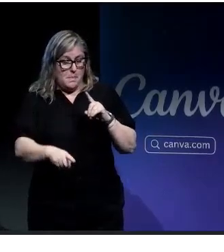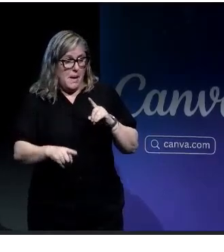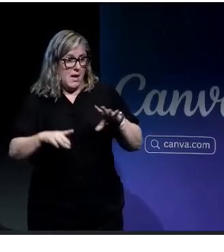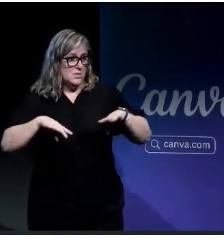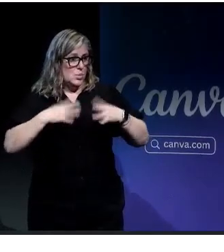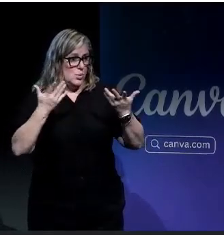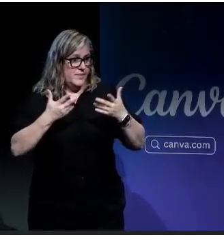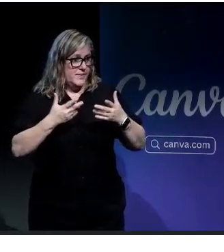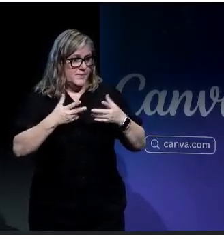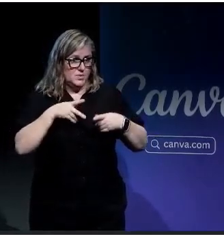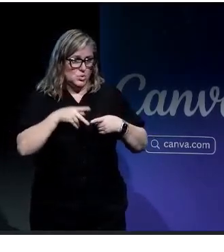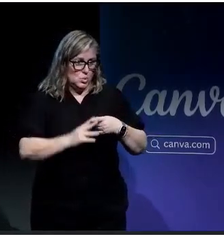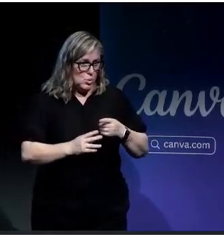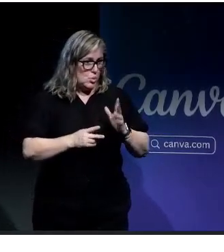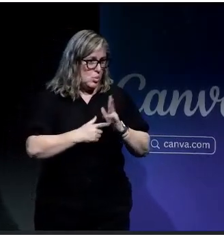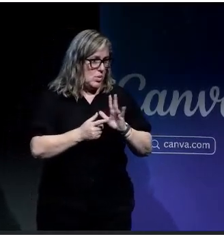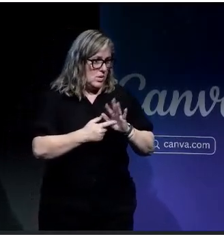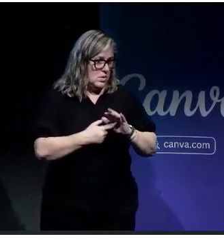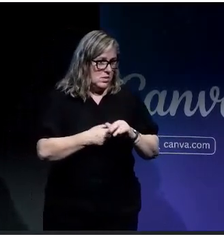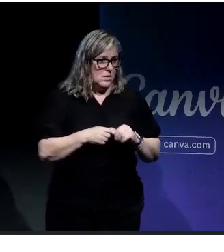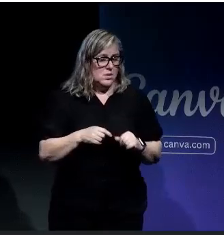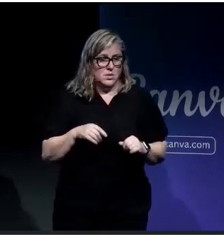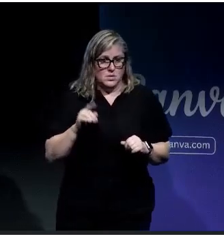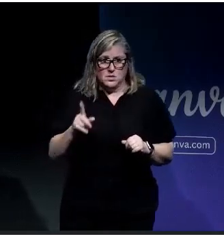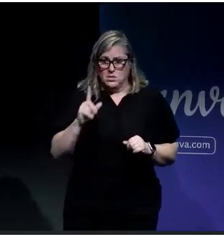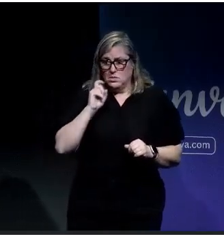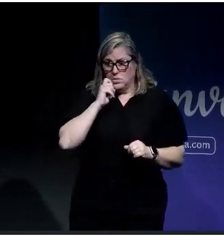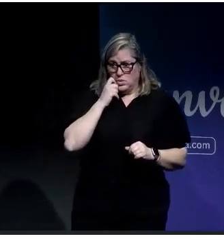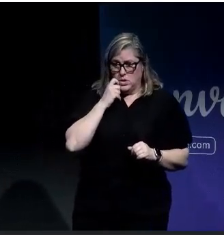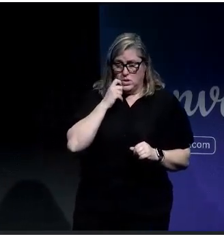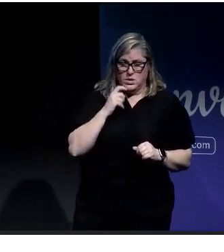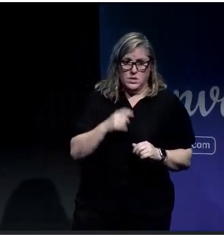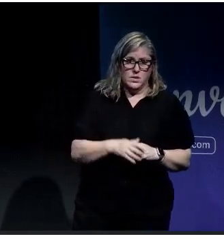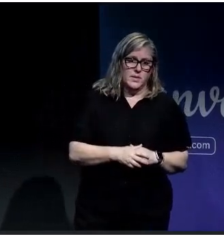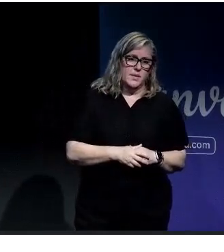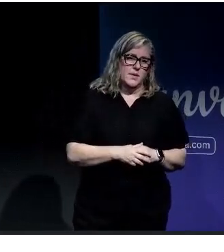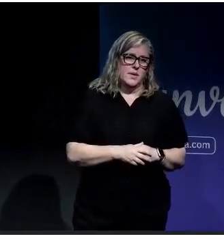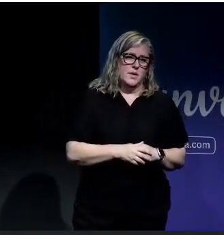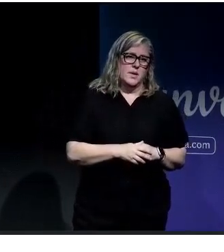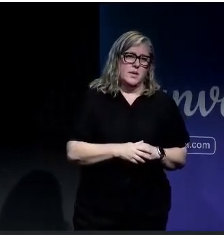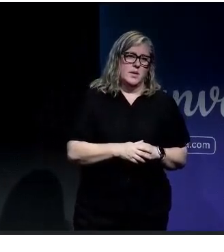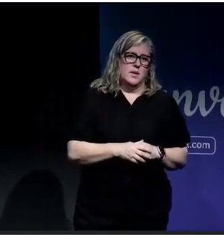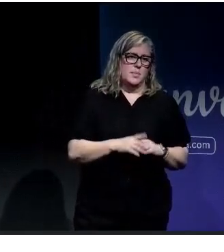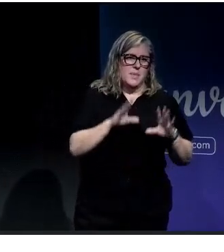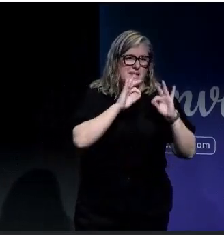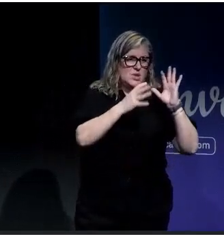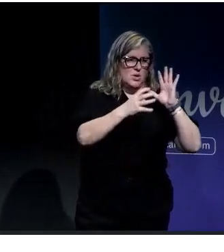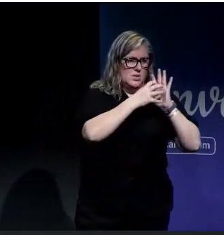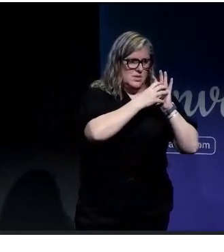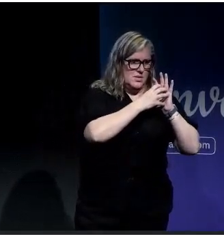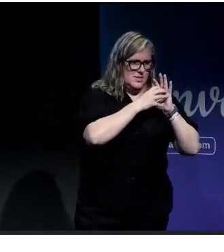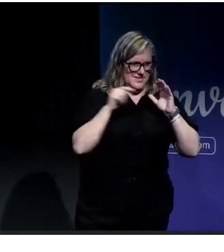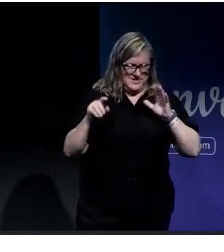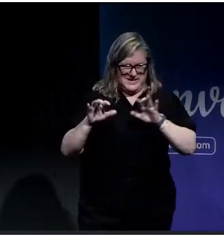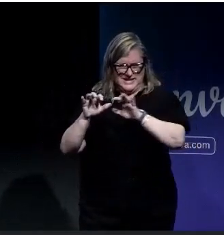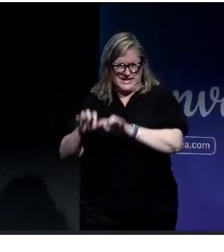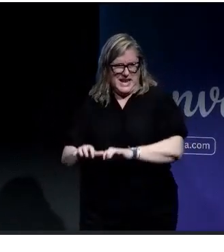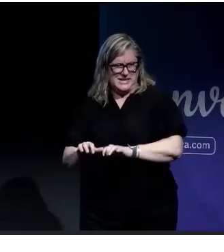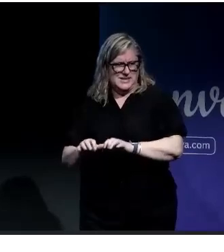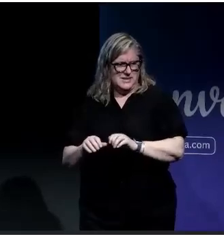It is what it asked for. So I guess it should. Um, but clearly this is not an image. It's a piece of paragraph text. And so what that would mean for a screen reader.